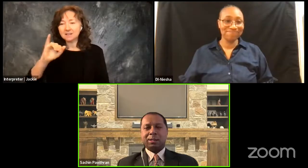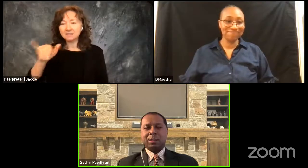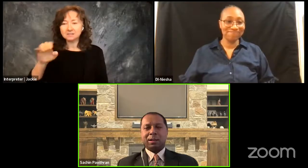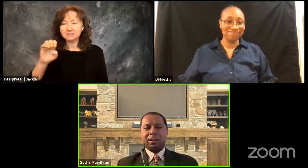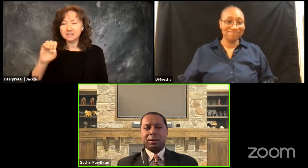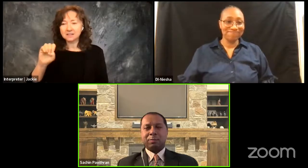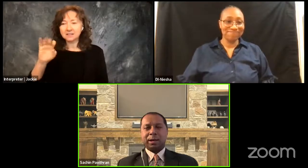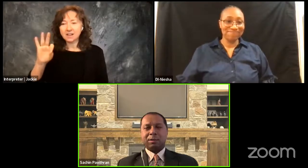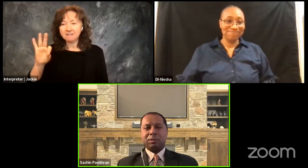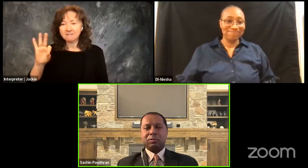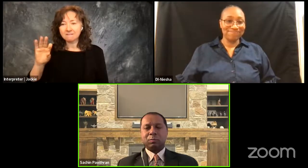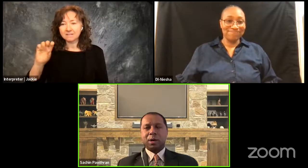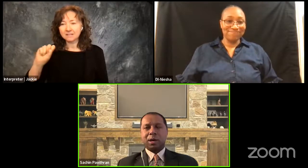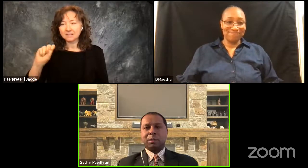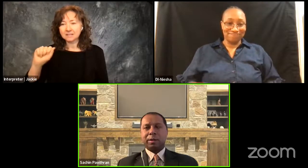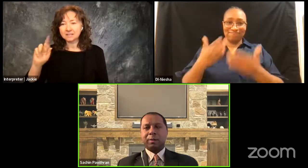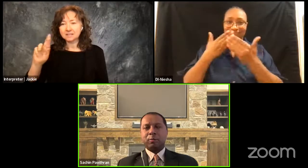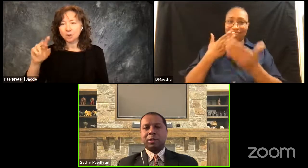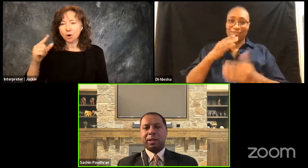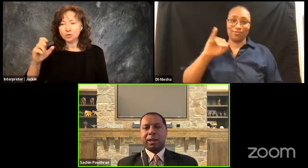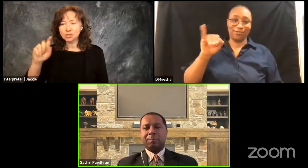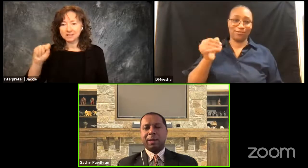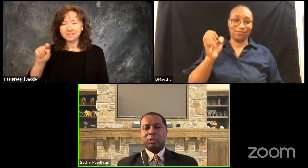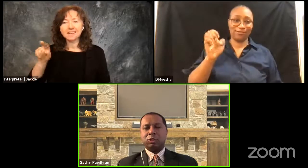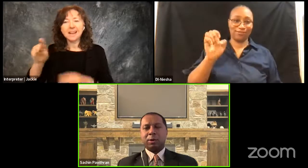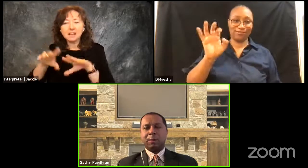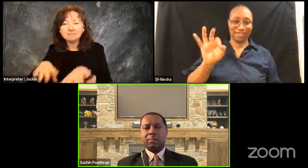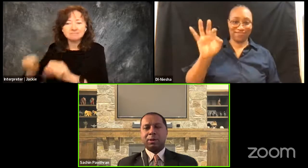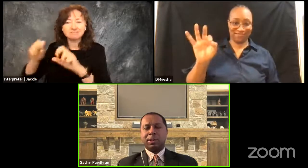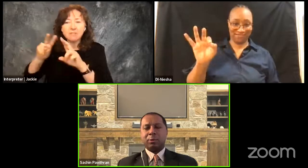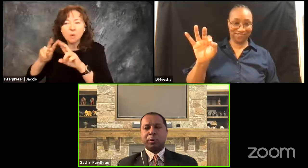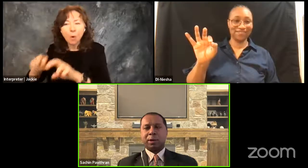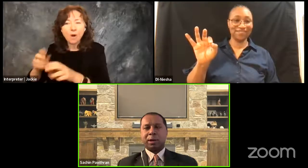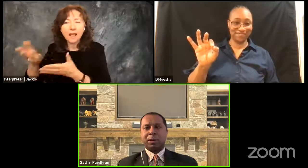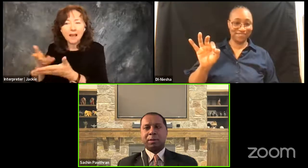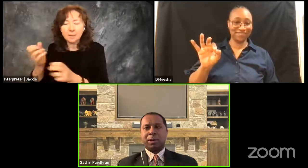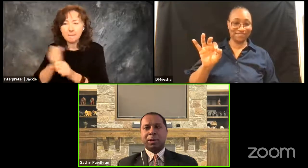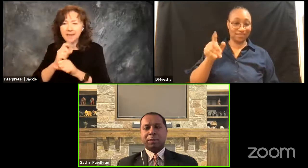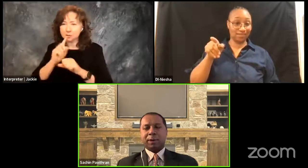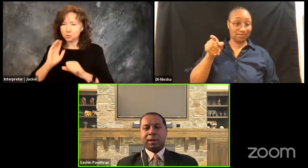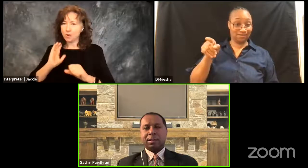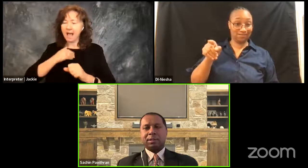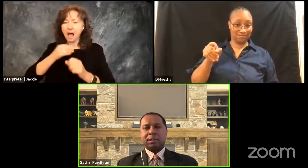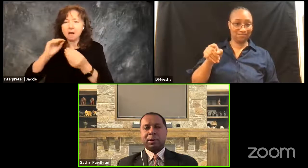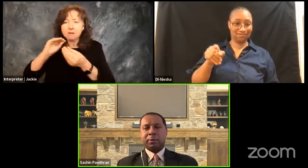has done a great work in making sure that our books are in order and our finances are